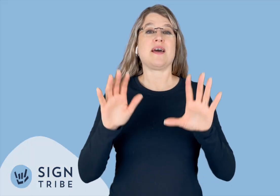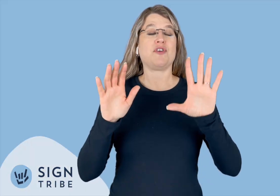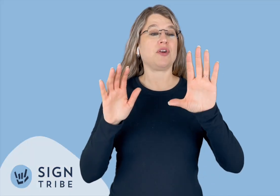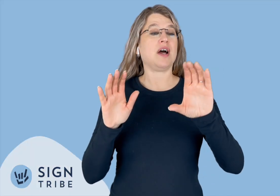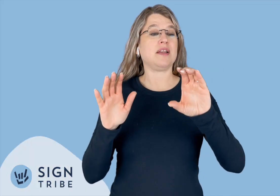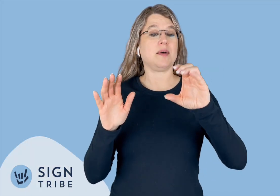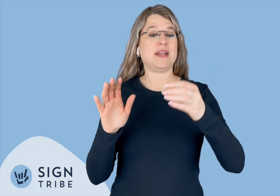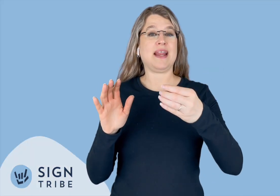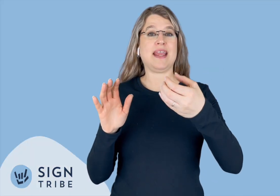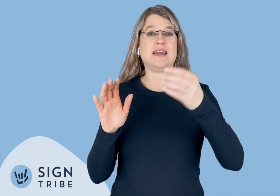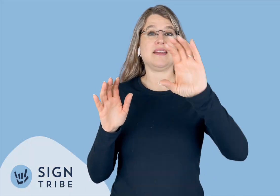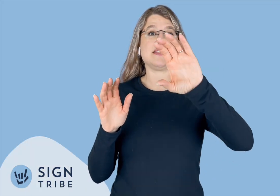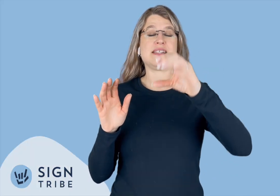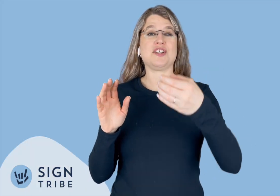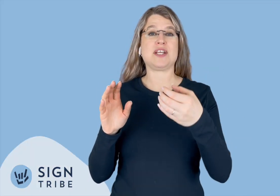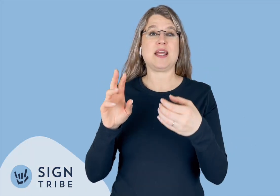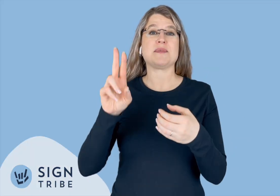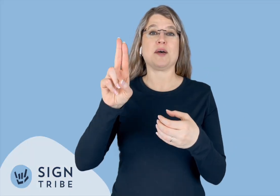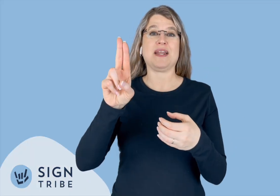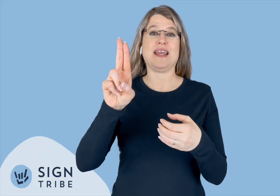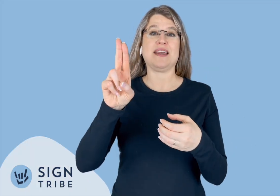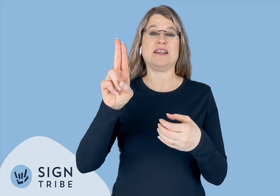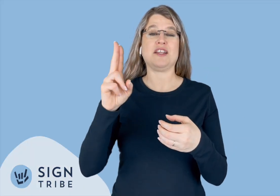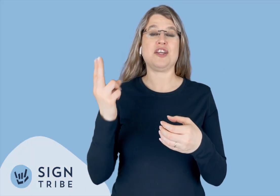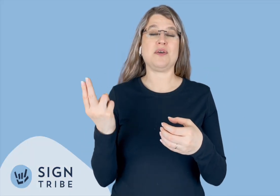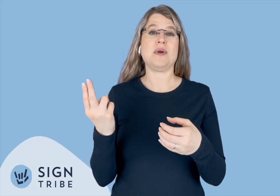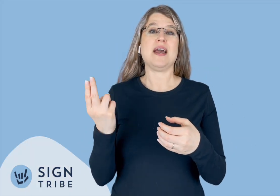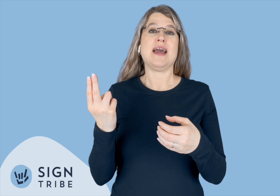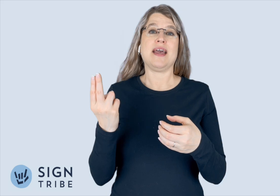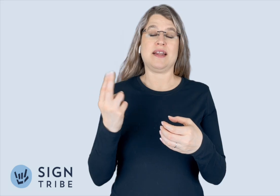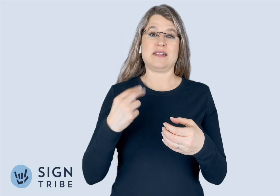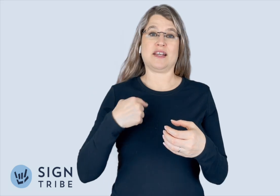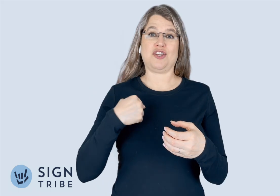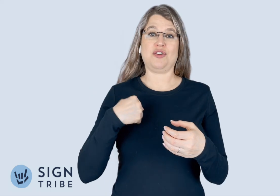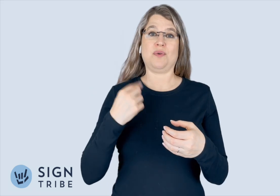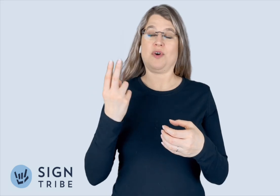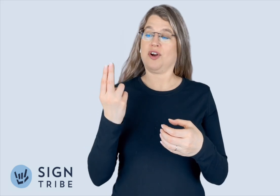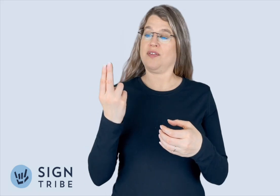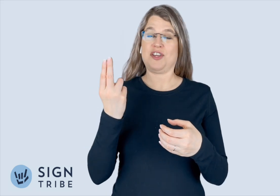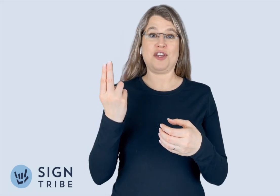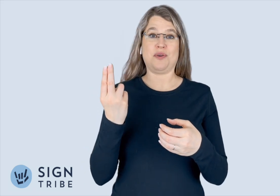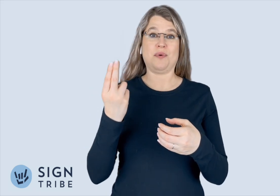your non dominant hand in a c shape, dominant hand in a u, and it's like you are the you,